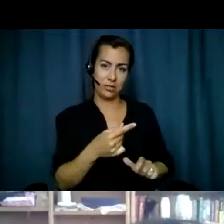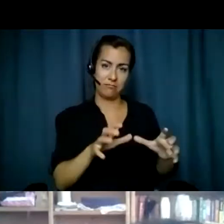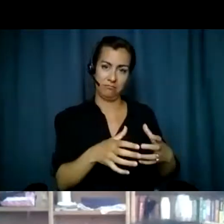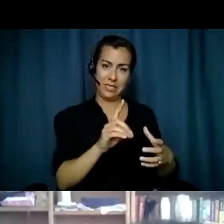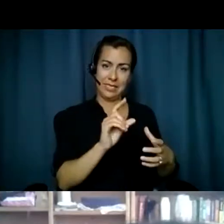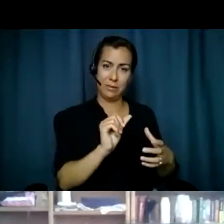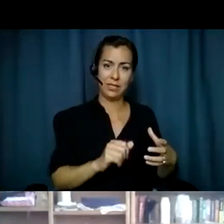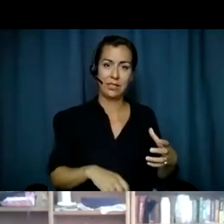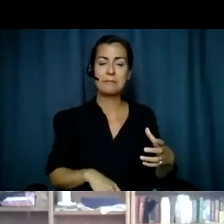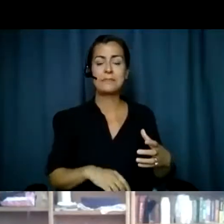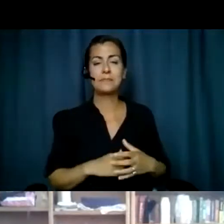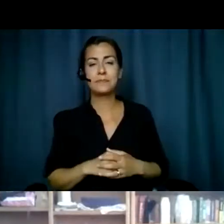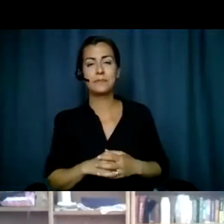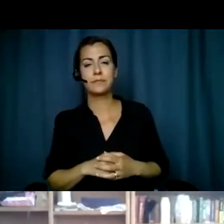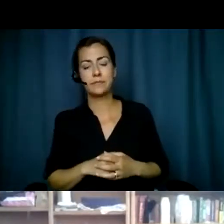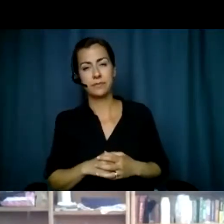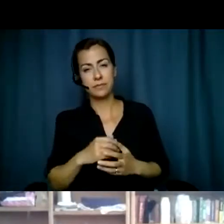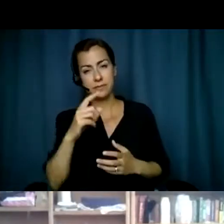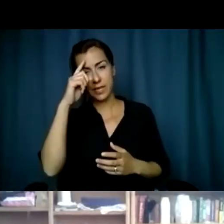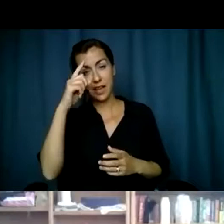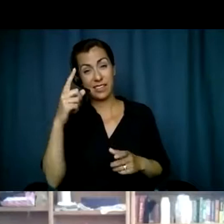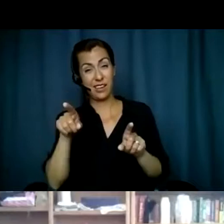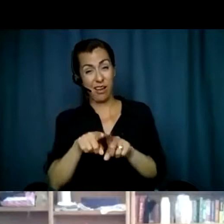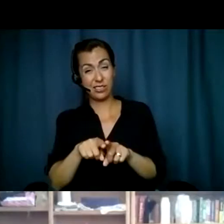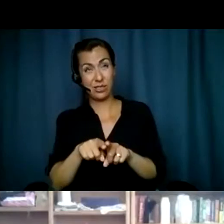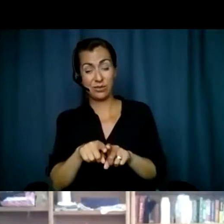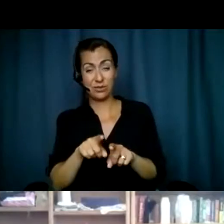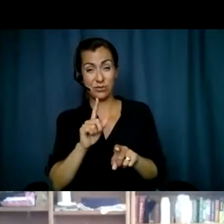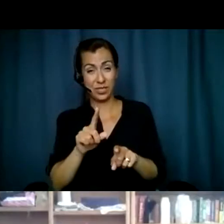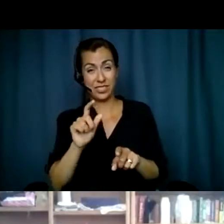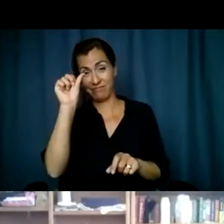now that people should be aware of is the census, because that influences